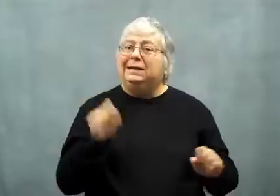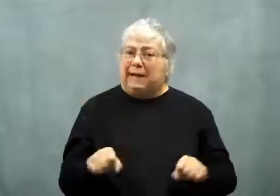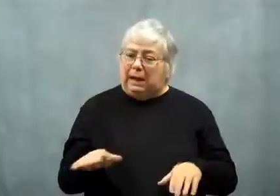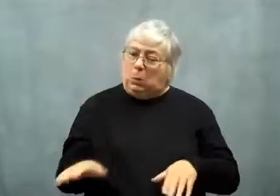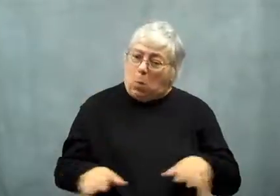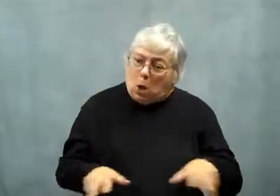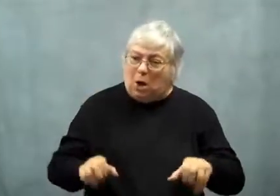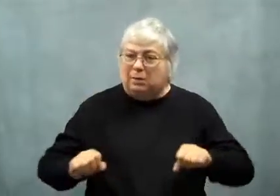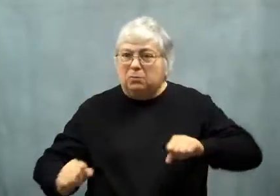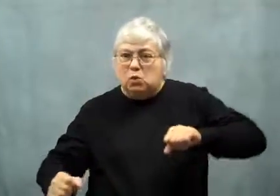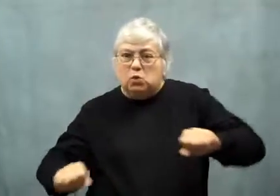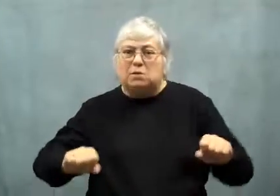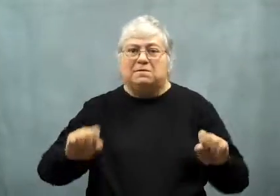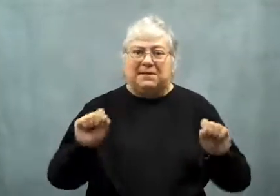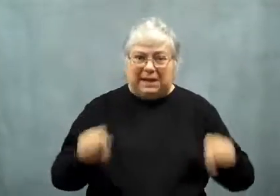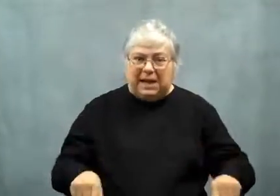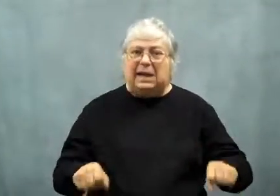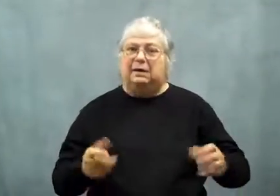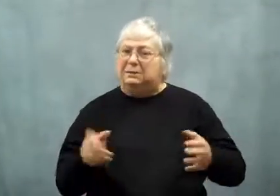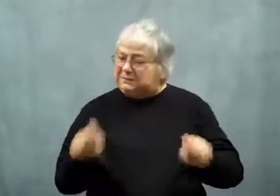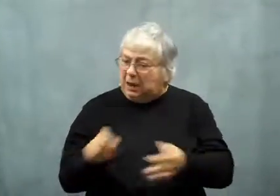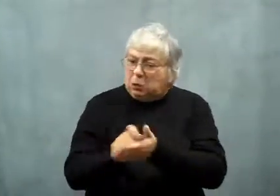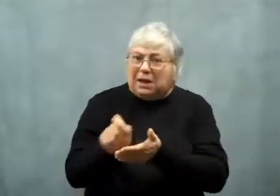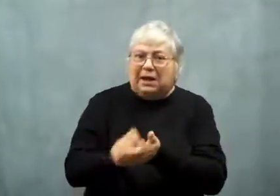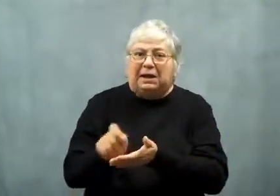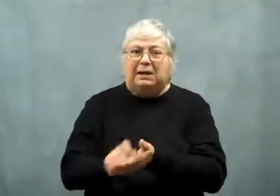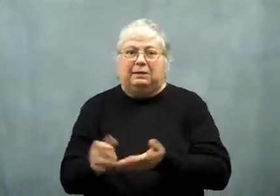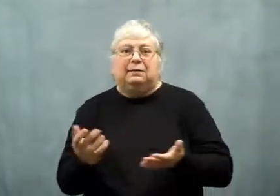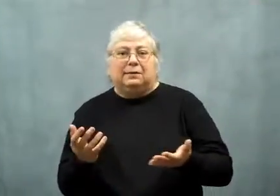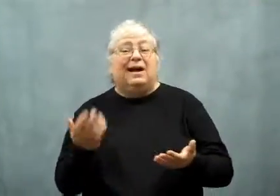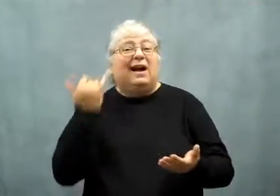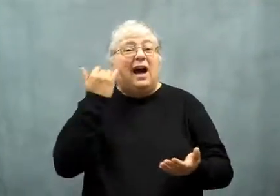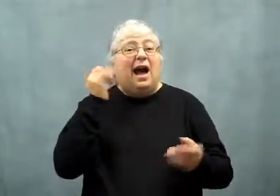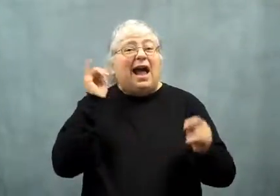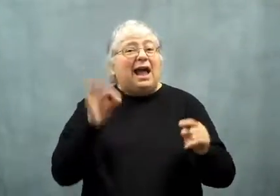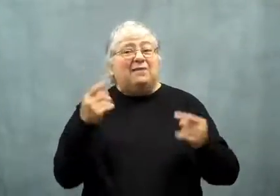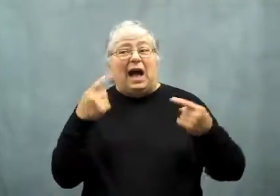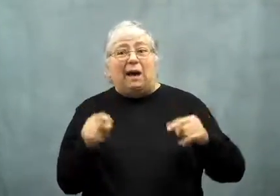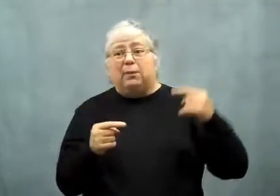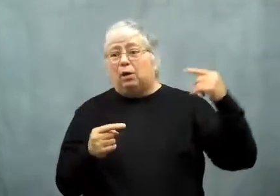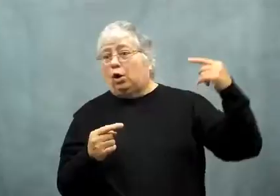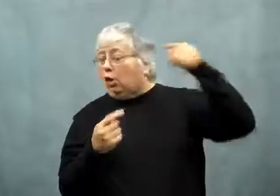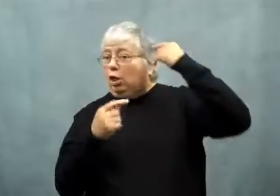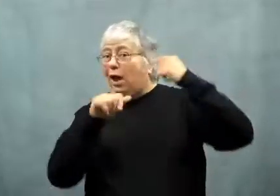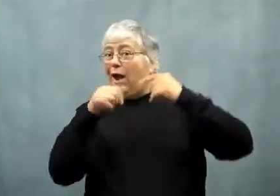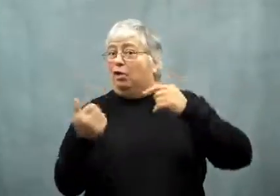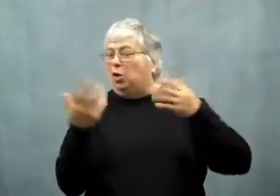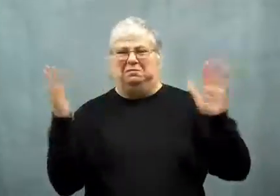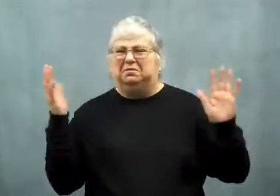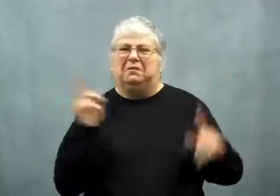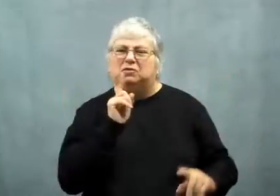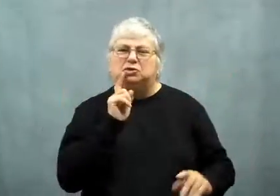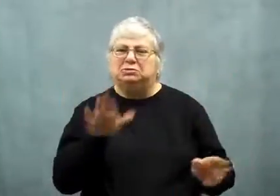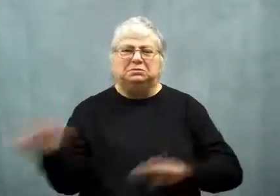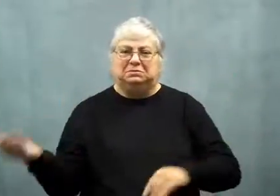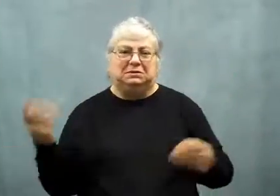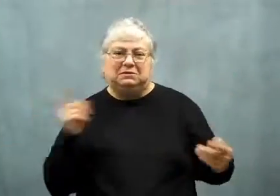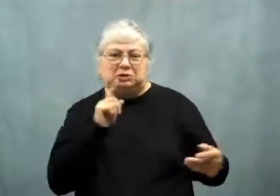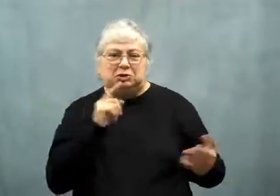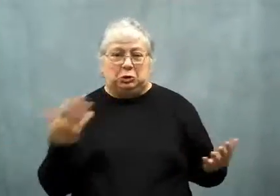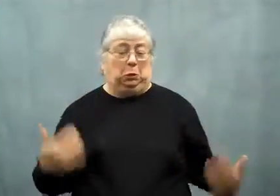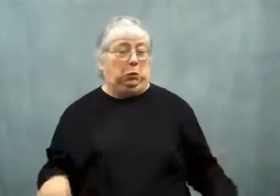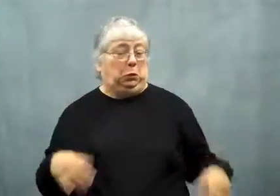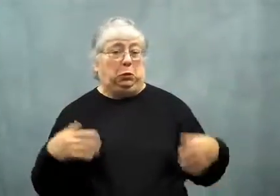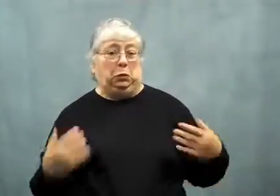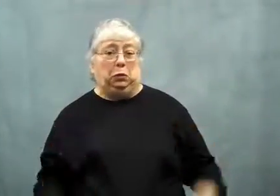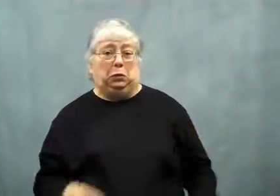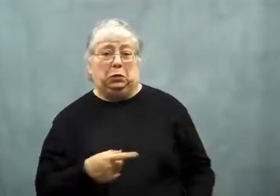she can walk and move around and write.